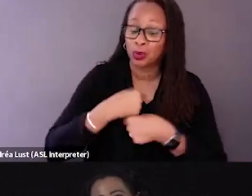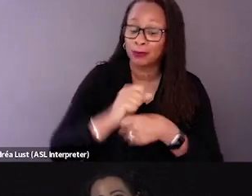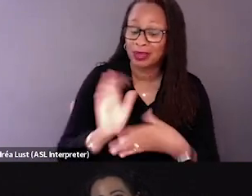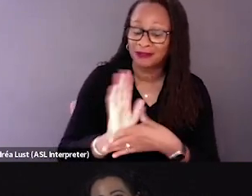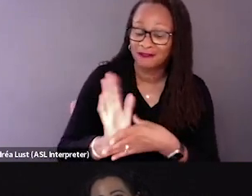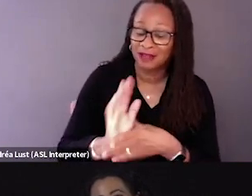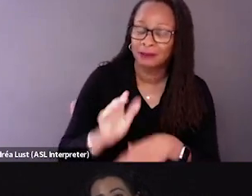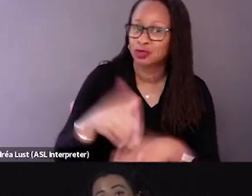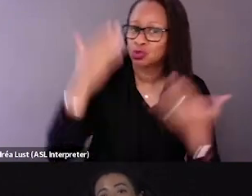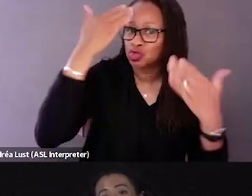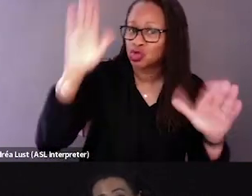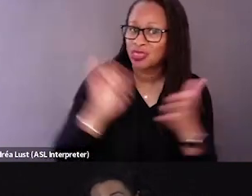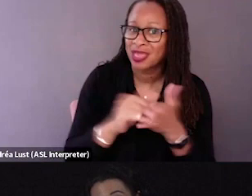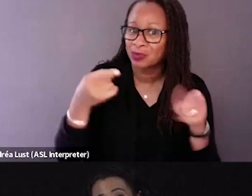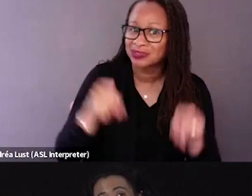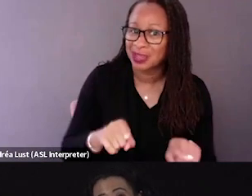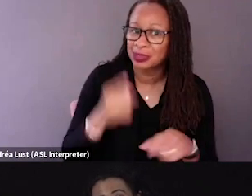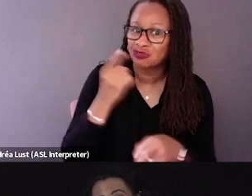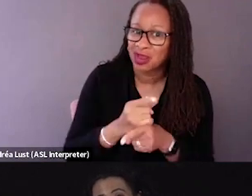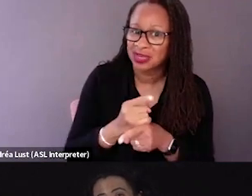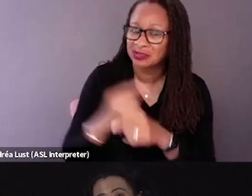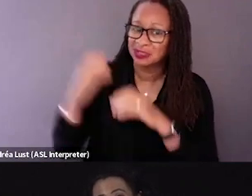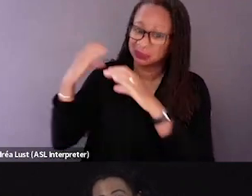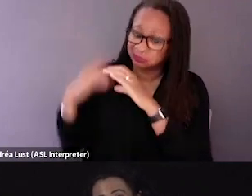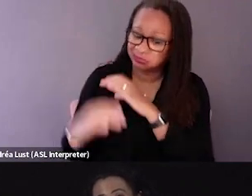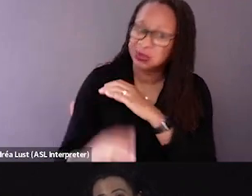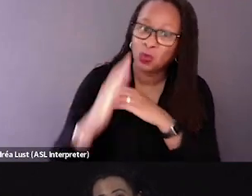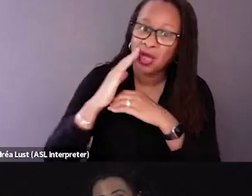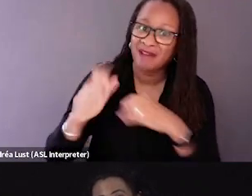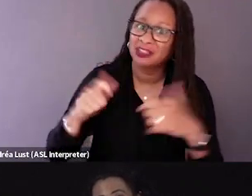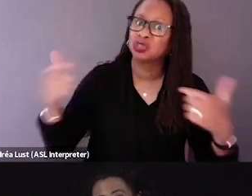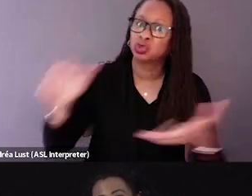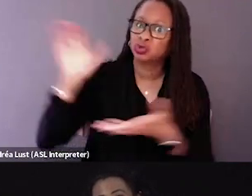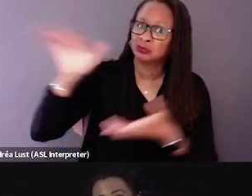you didn't know that that was coming down the pipe, correct? So did you add that going,